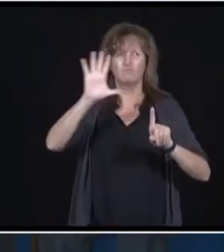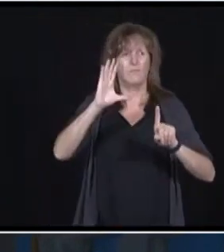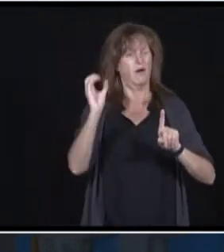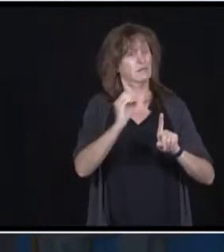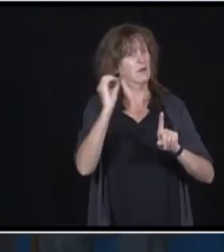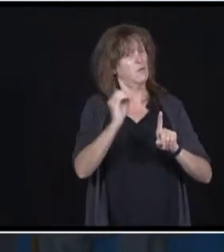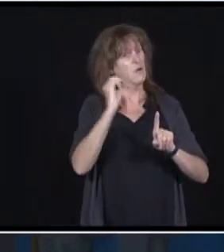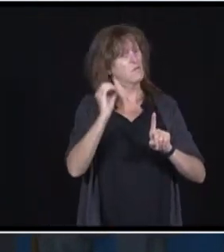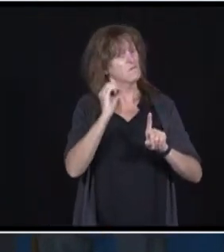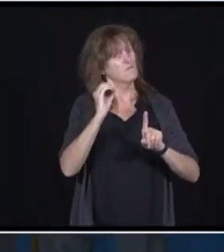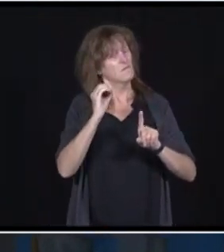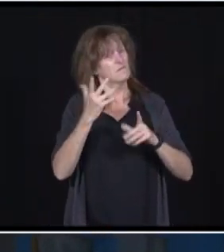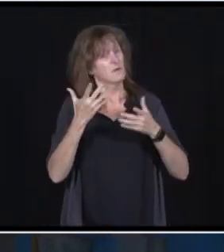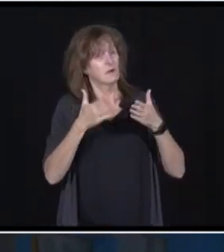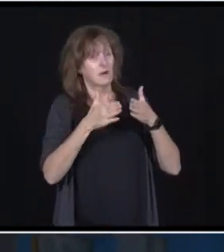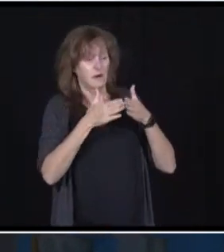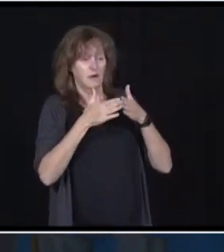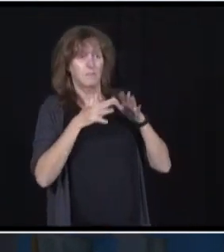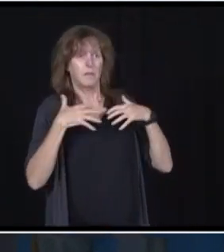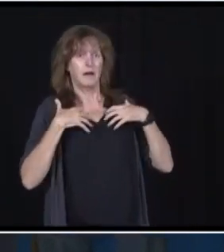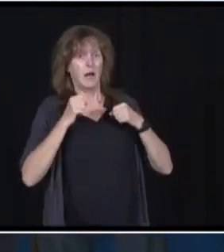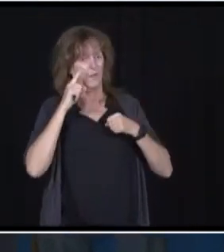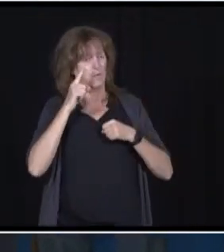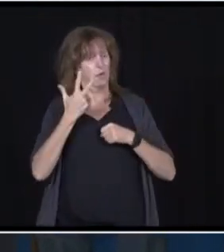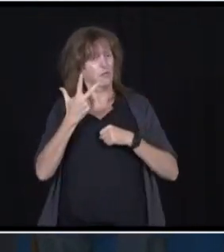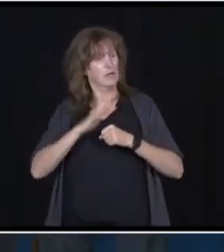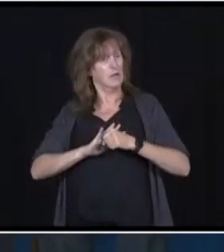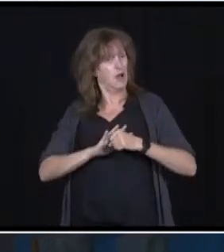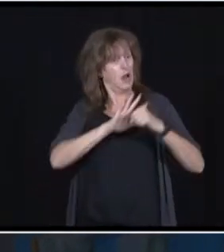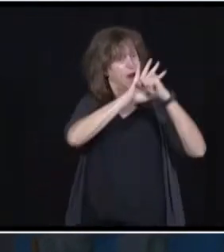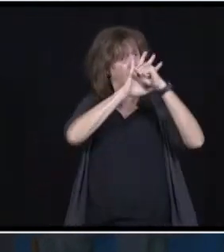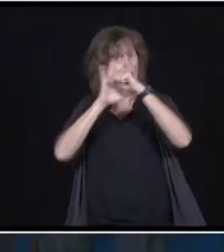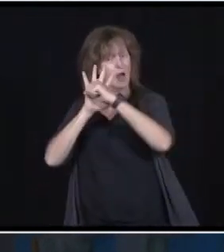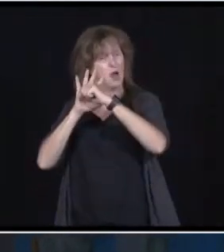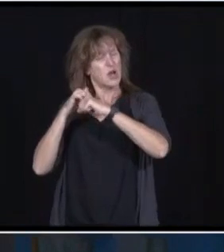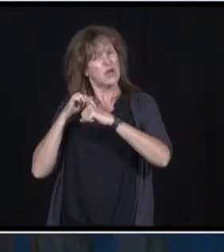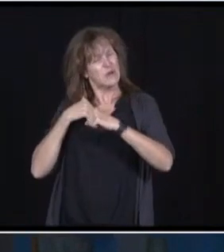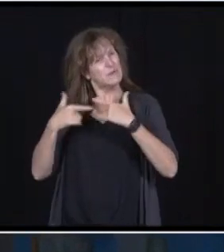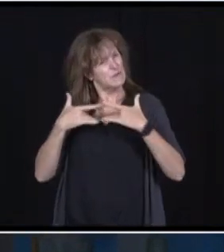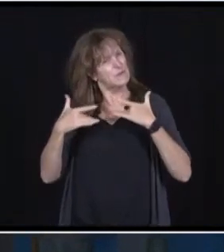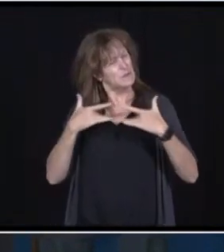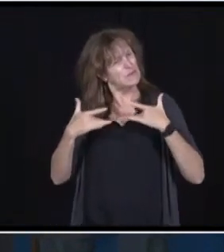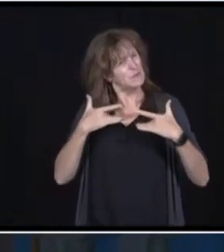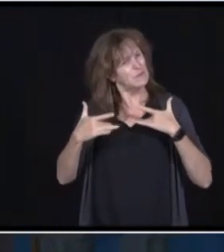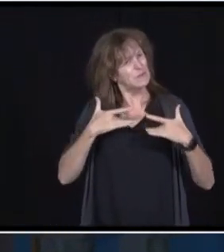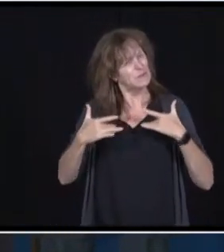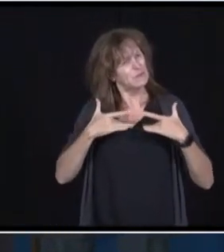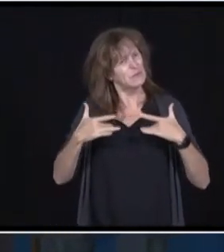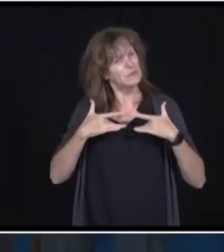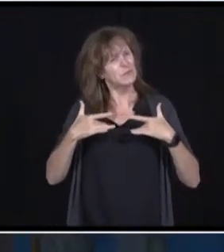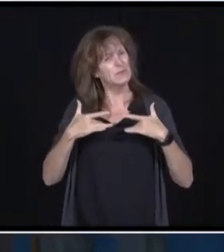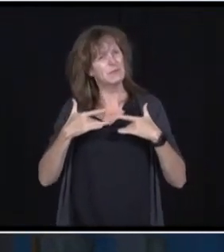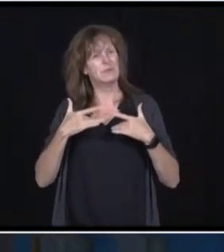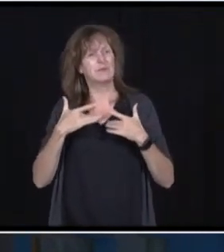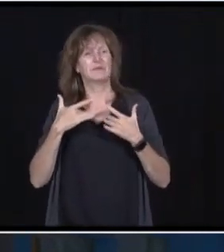step necessary to protect the health and safety of all Ontarians. And the fact is, the public health trends in three